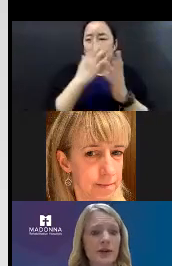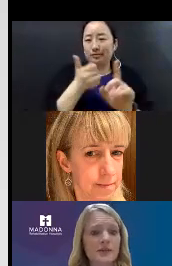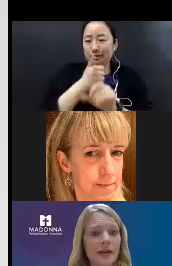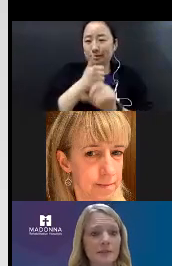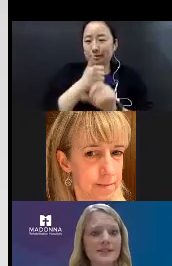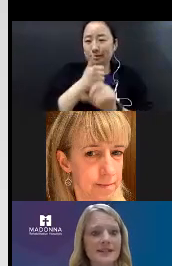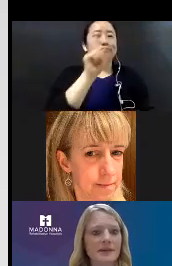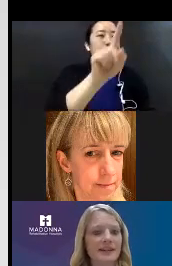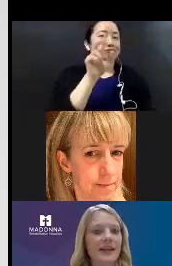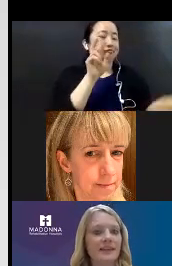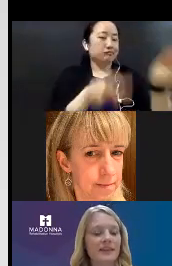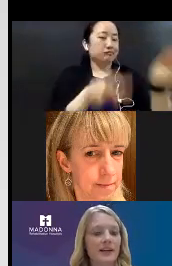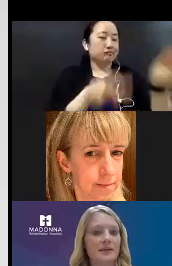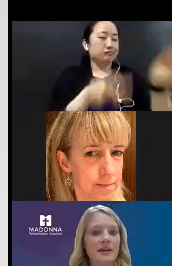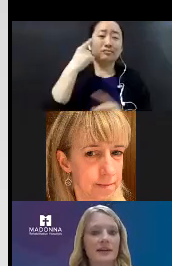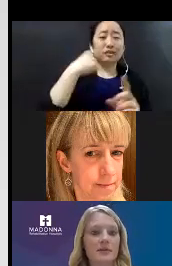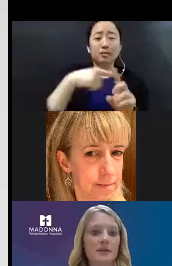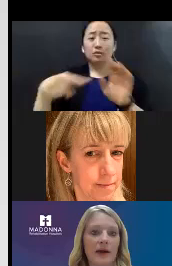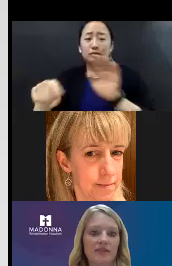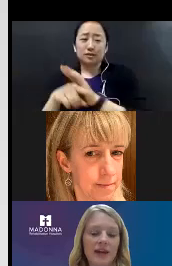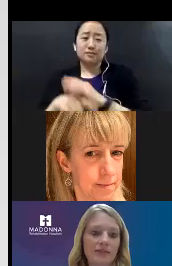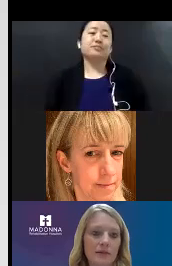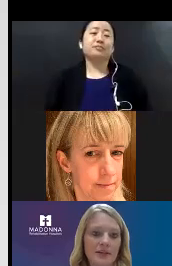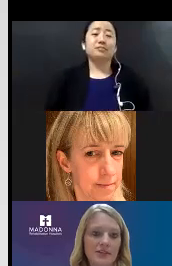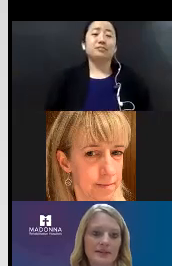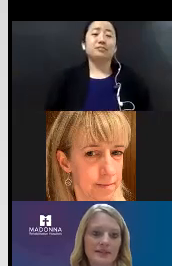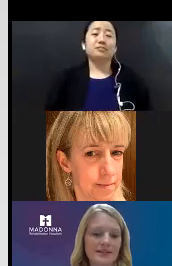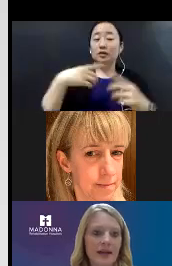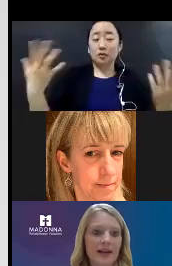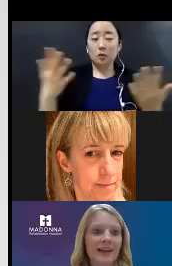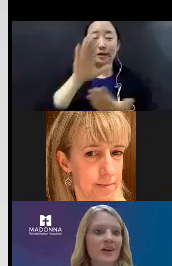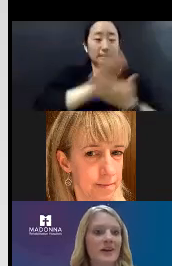THE PROS OF IN PERSON THERE CAN BE A THERAPEUTIC BENEFIT TO THE PATIENT PARTICIPATING AND WE CAN